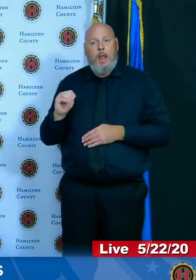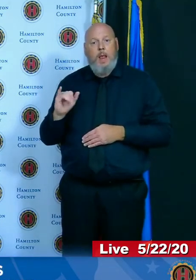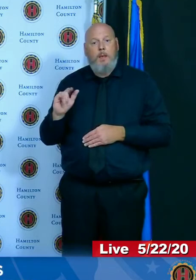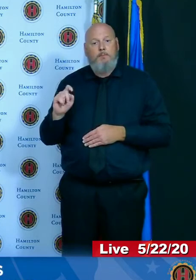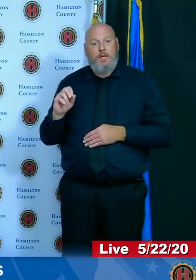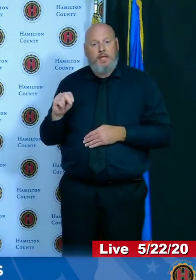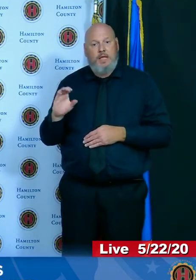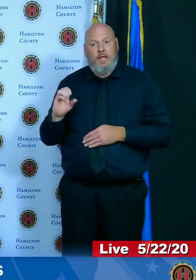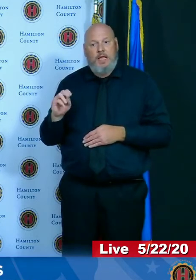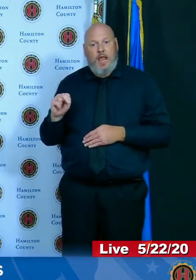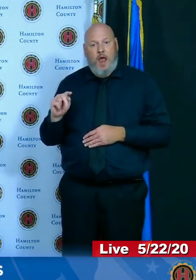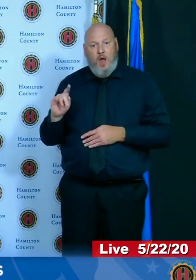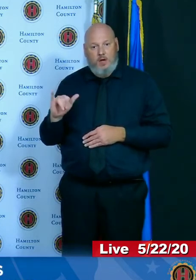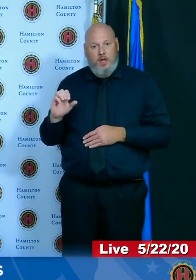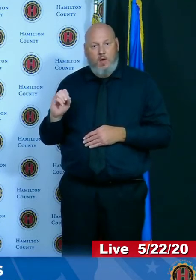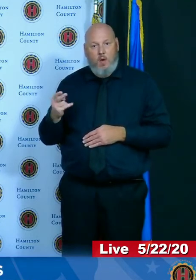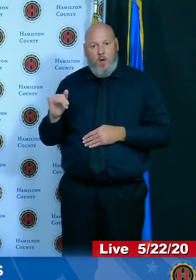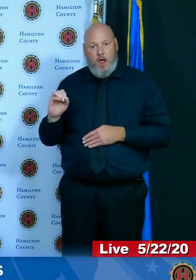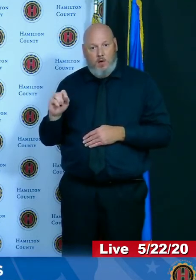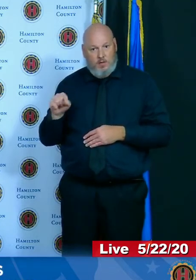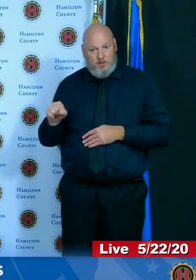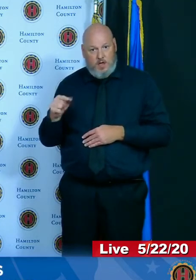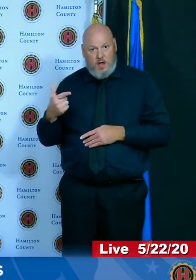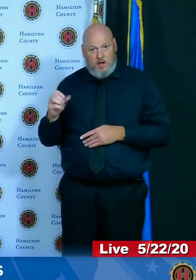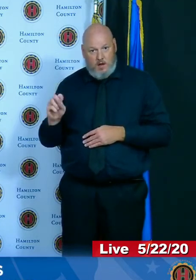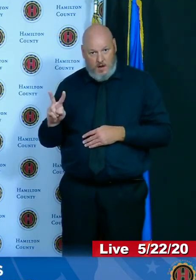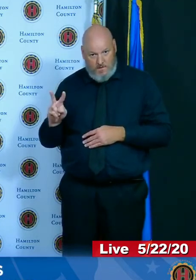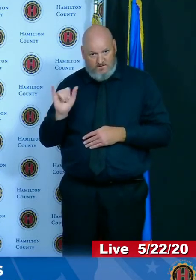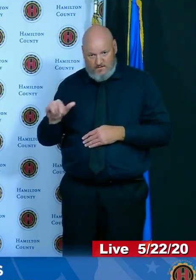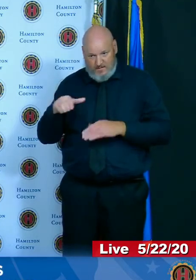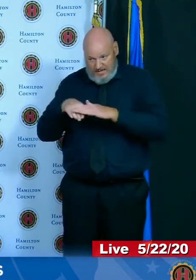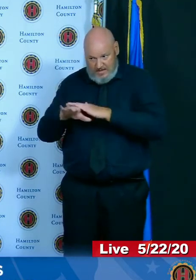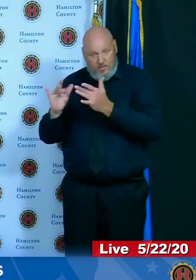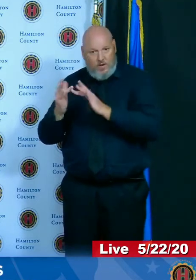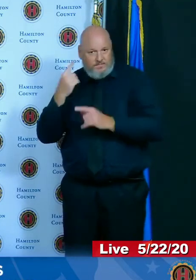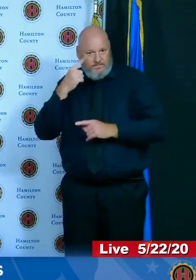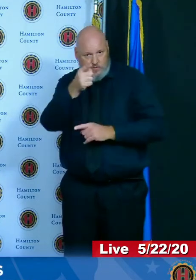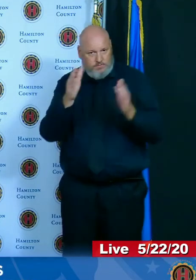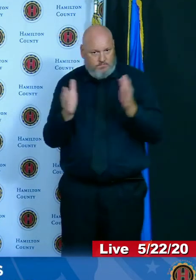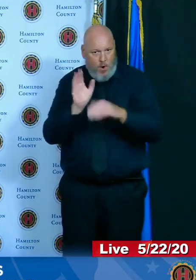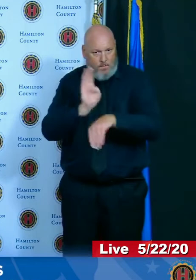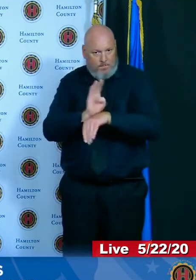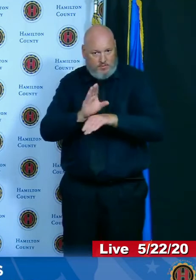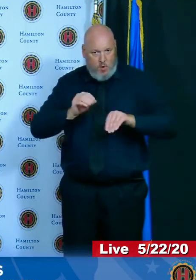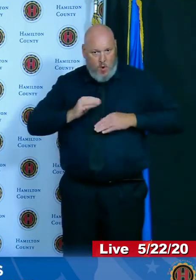qualifies please push this information out we want to be as helpful as possible